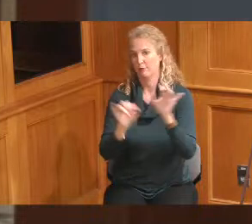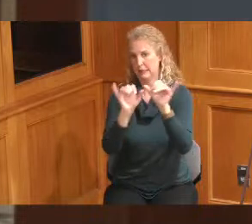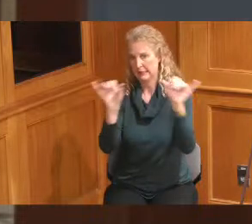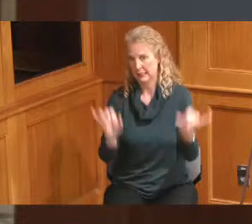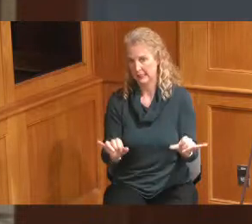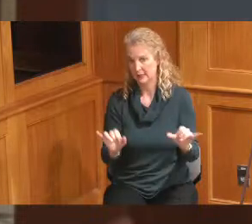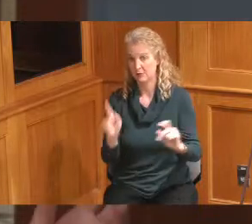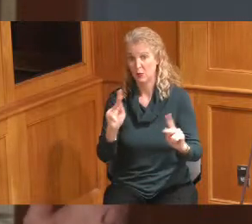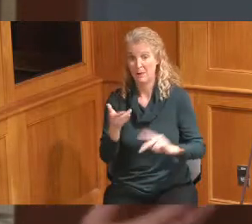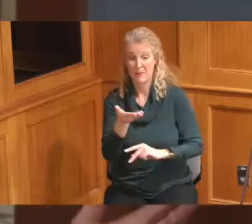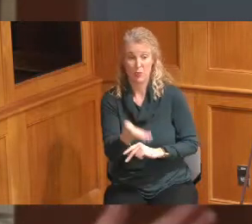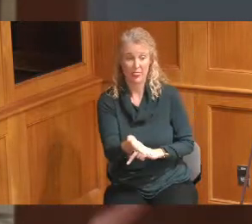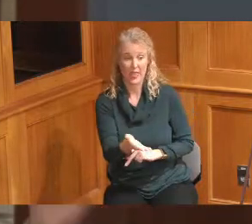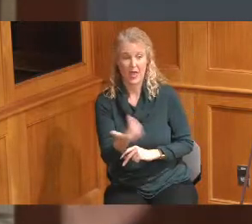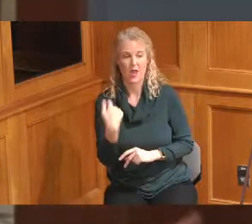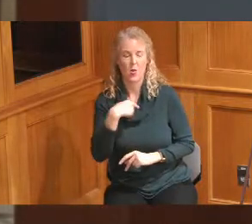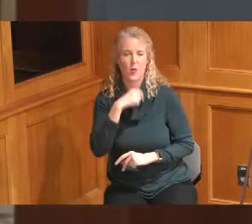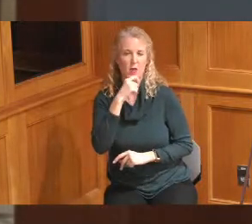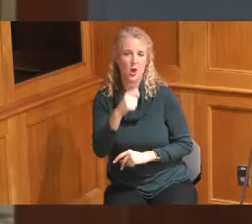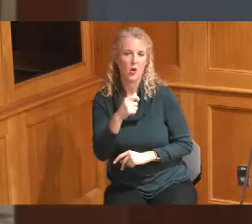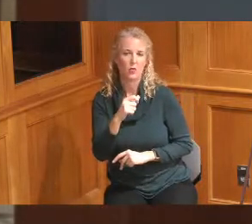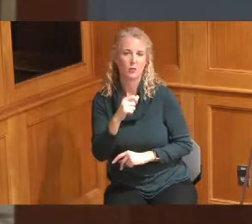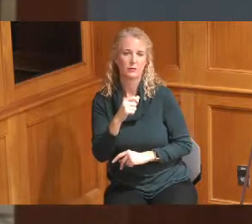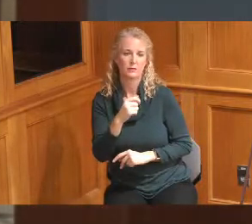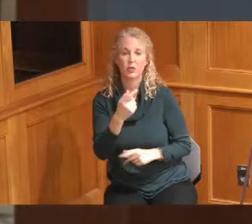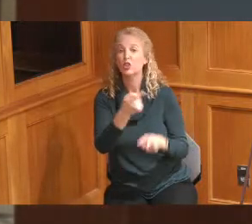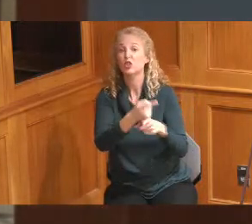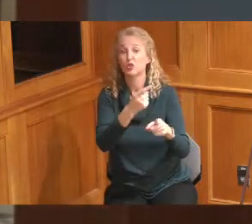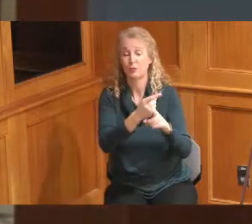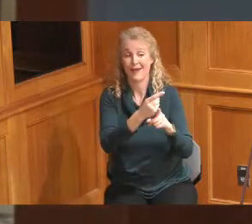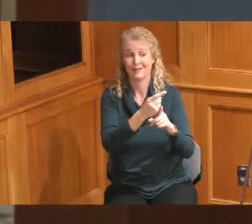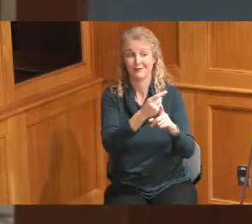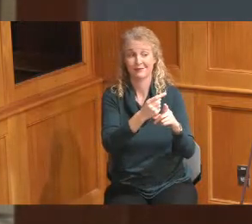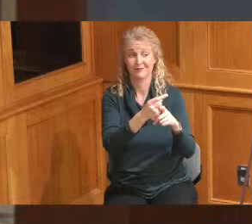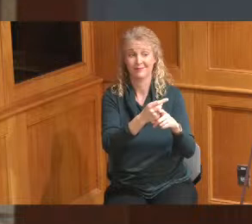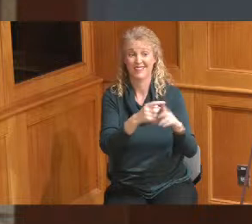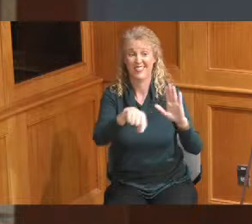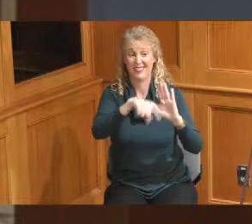there rather than just a siren which doesn't really tell you anything to that end though we are